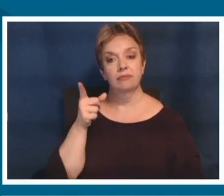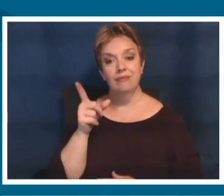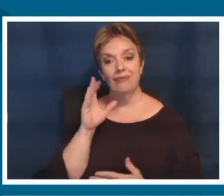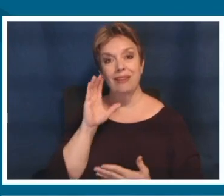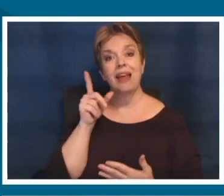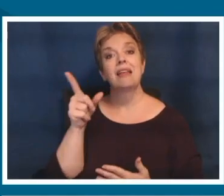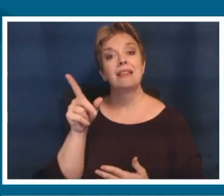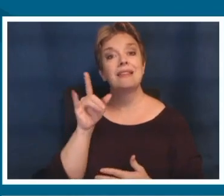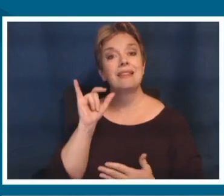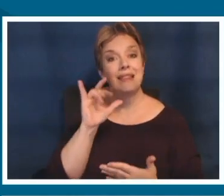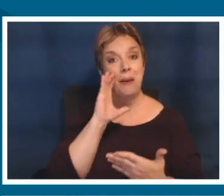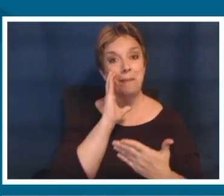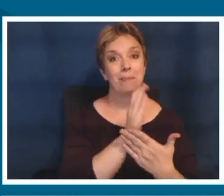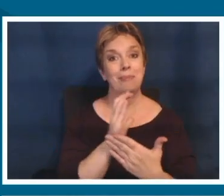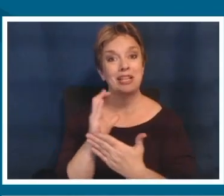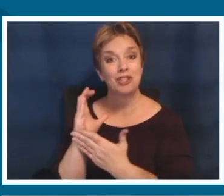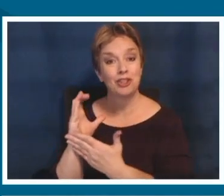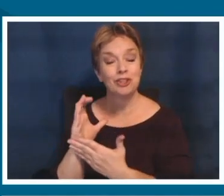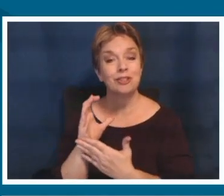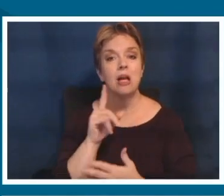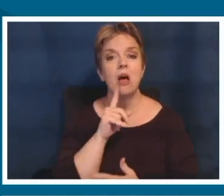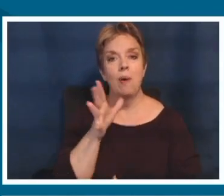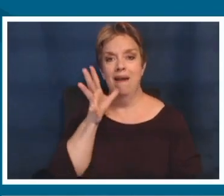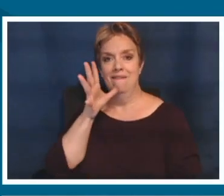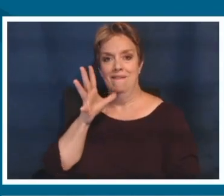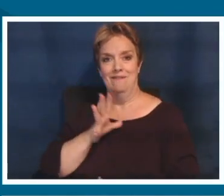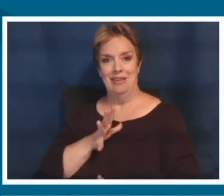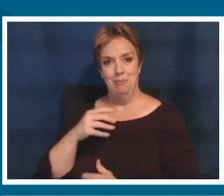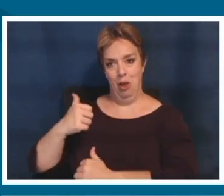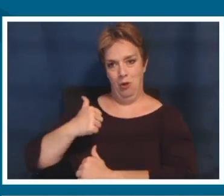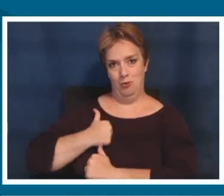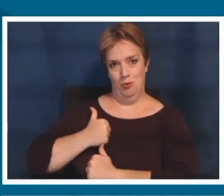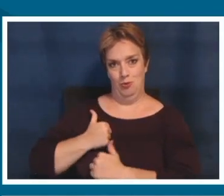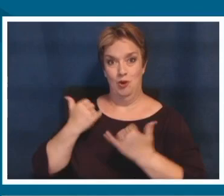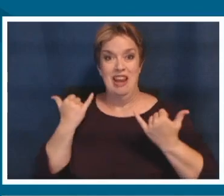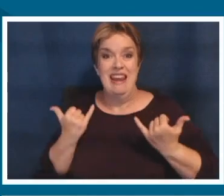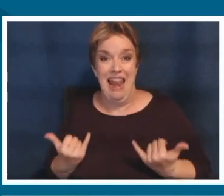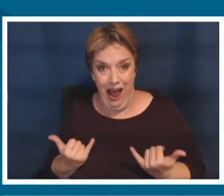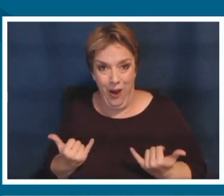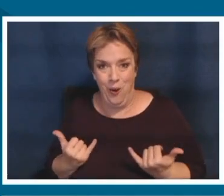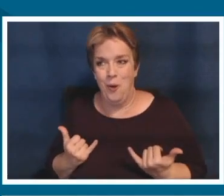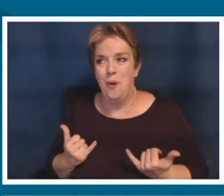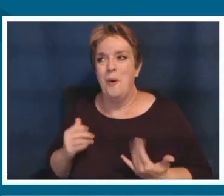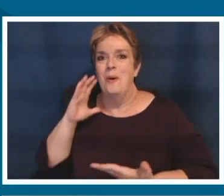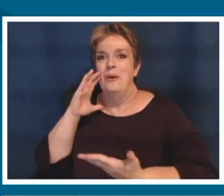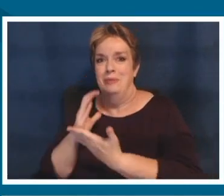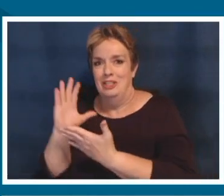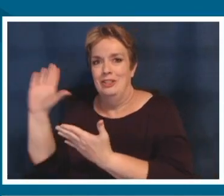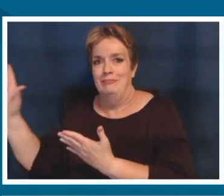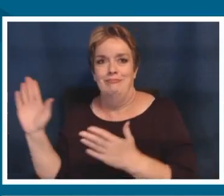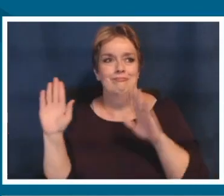today to kind of prove a point about like that this could be happening today